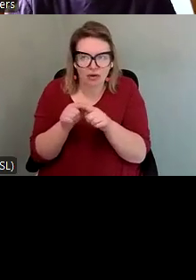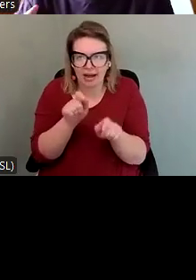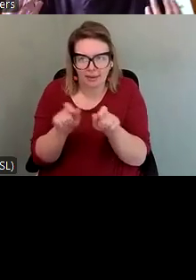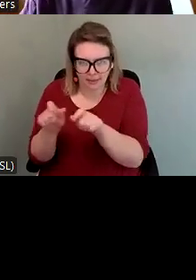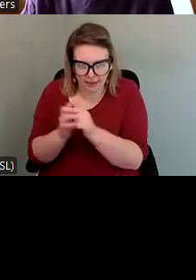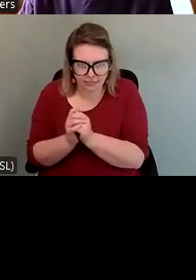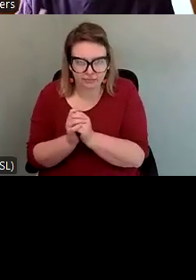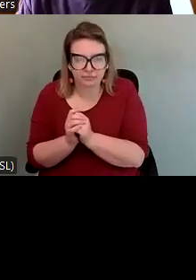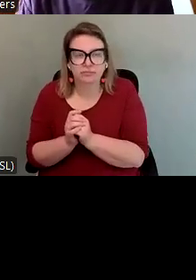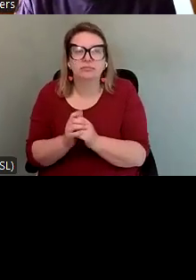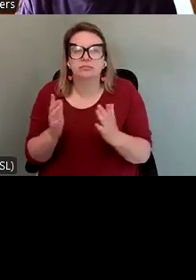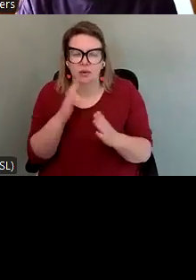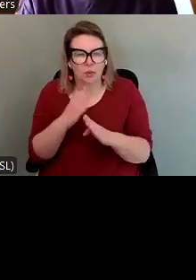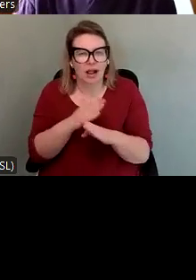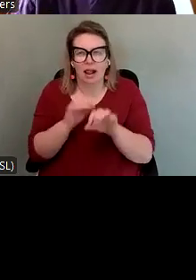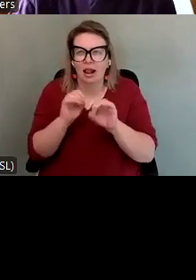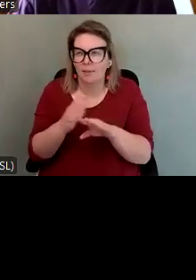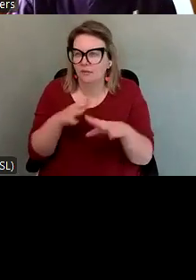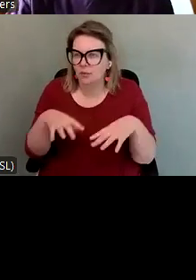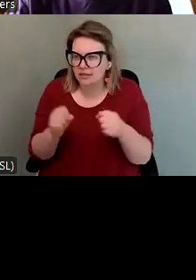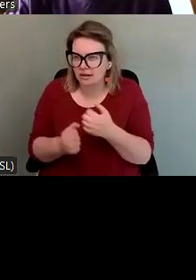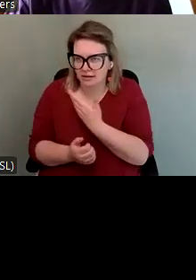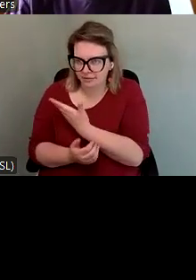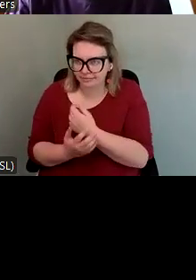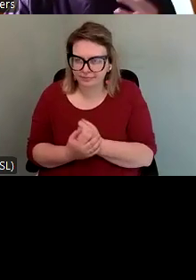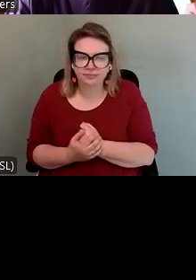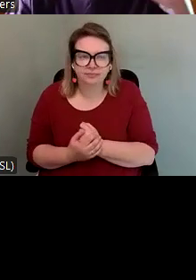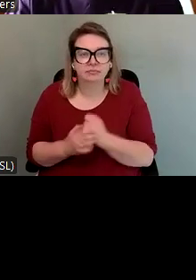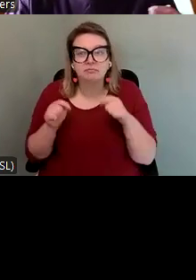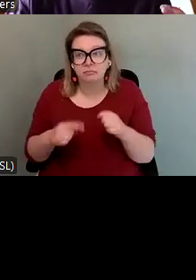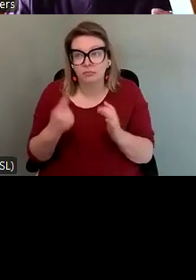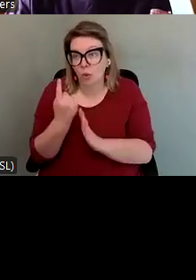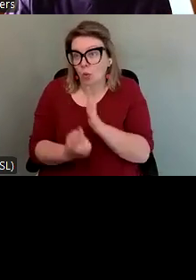just going to go through our housekeeping slide. Today's webinar is an hour, so it should be running up to one o'clock.